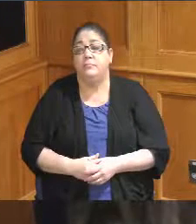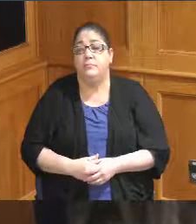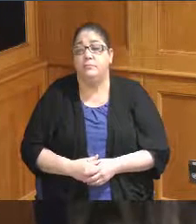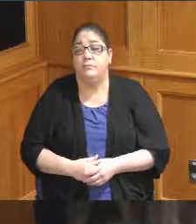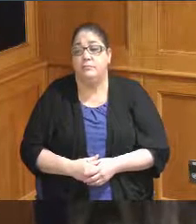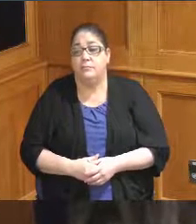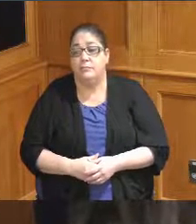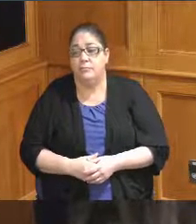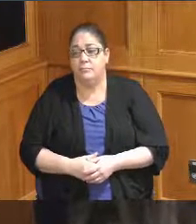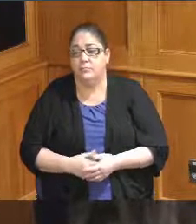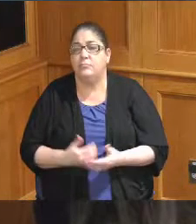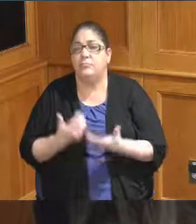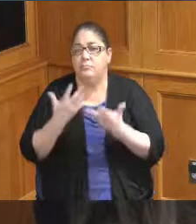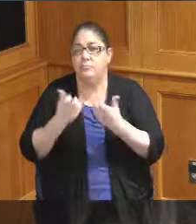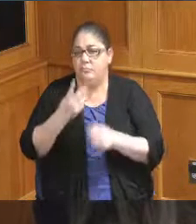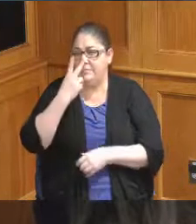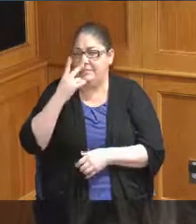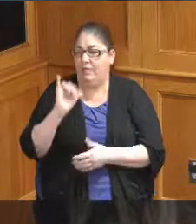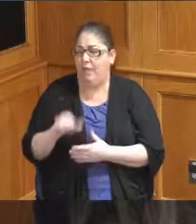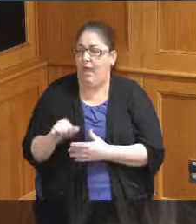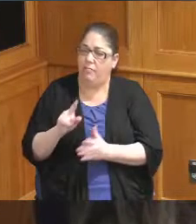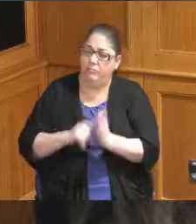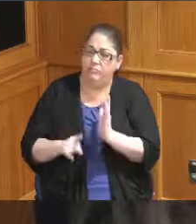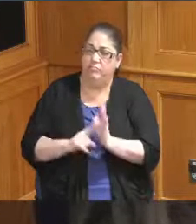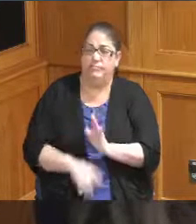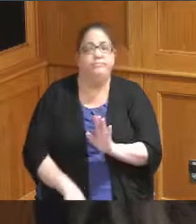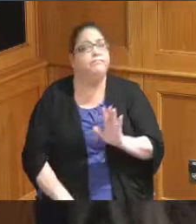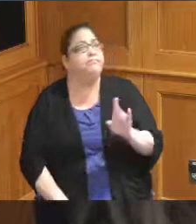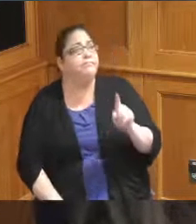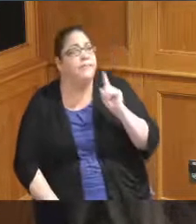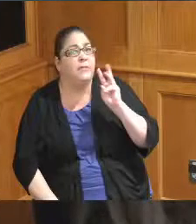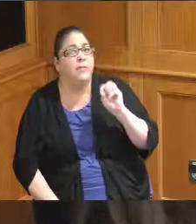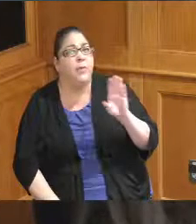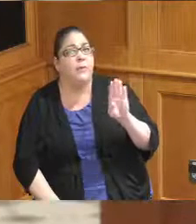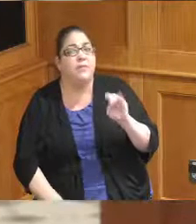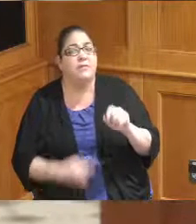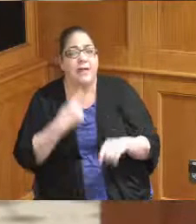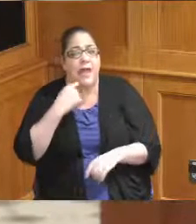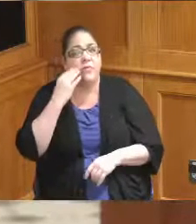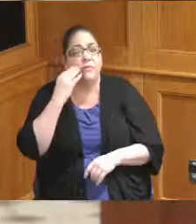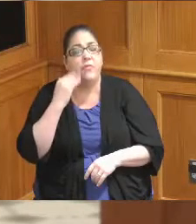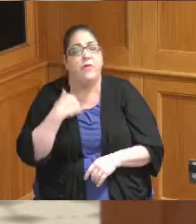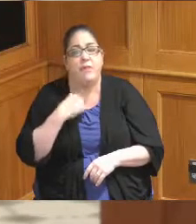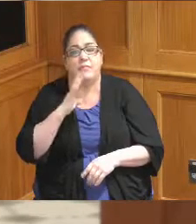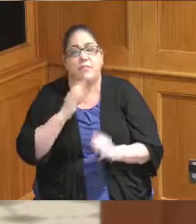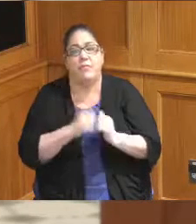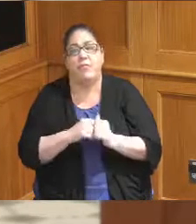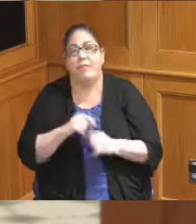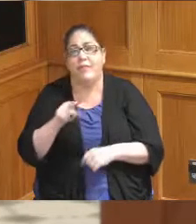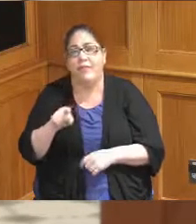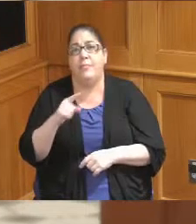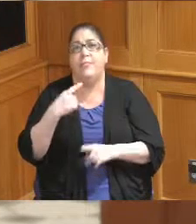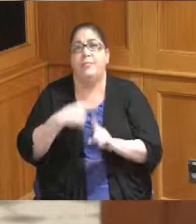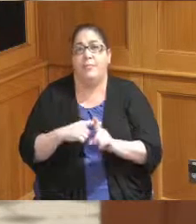to see explored I know I've had discussions with St Vincent de Paul as well as our 513Relief team